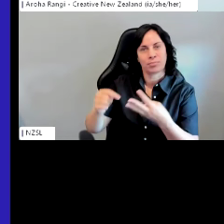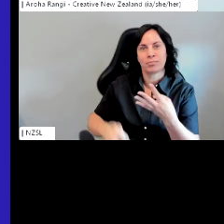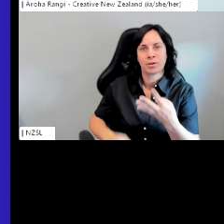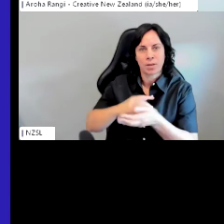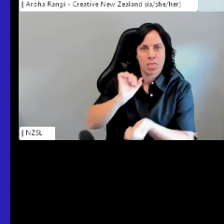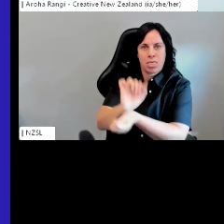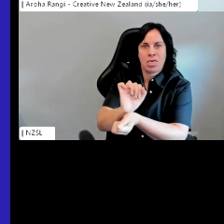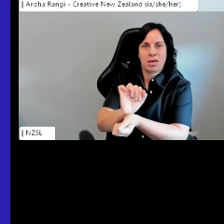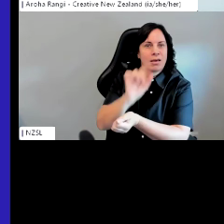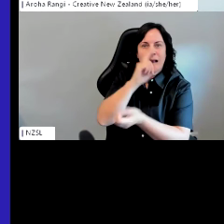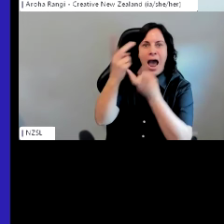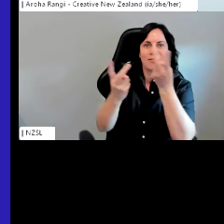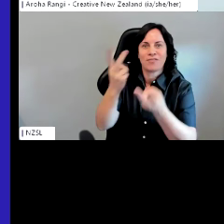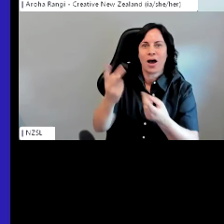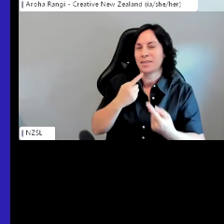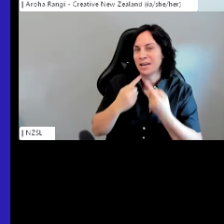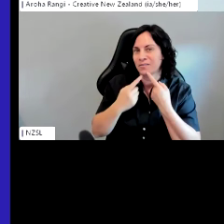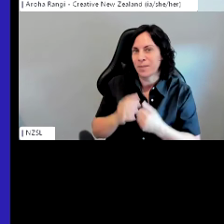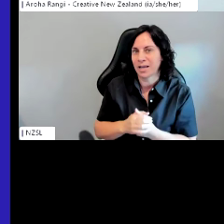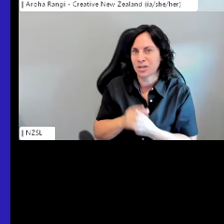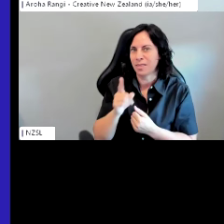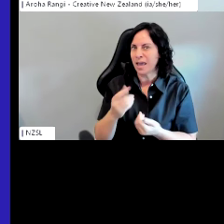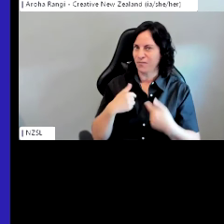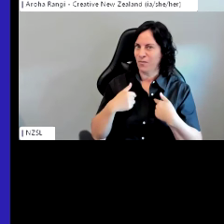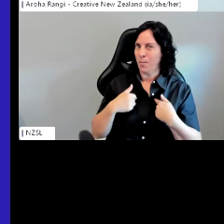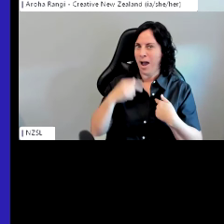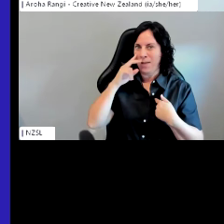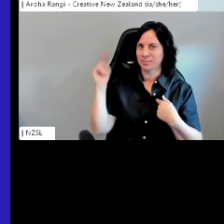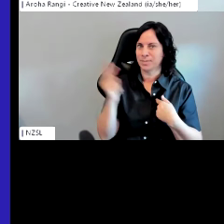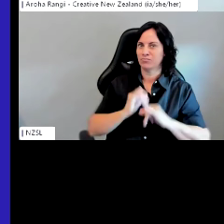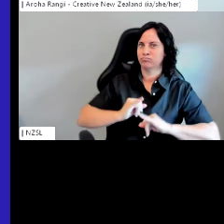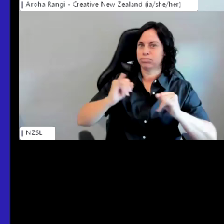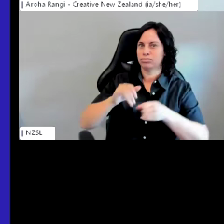I think this is such a volatile situation that in six months time that might not be true,